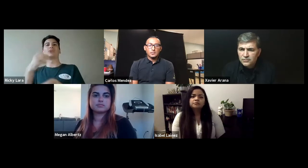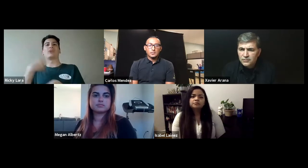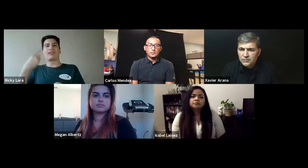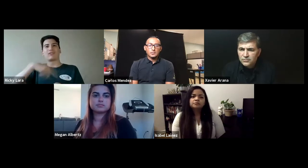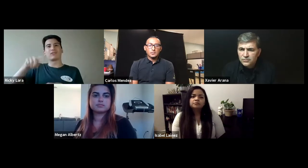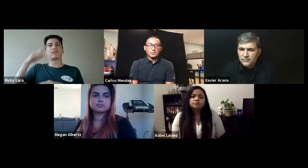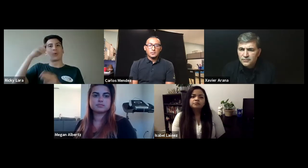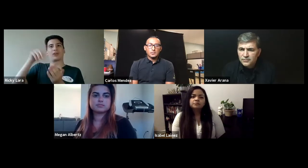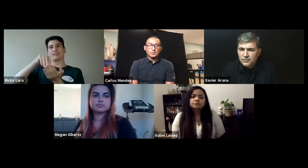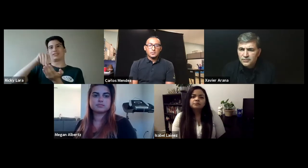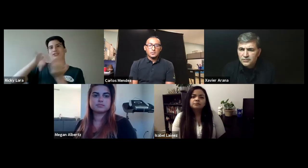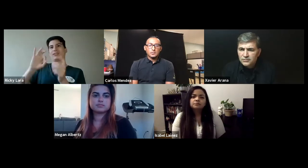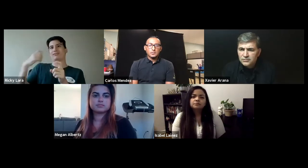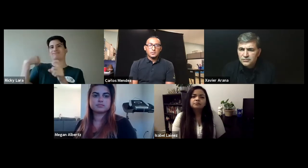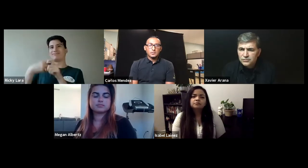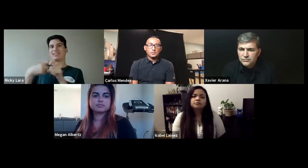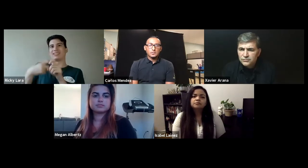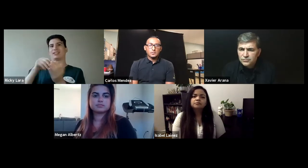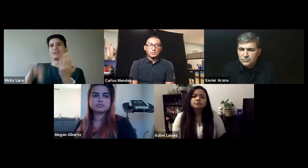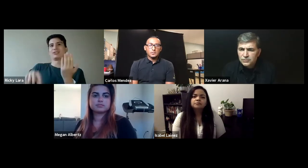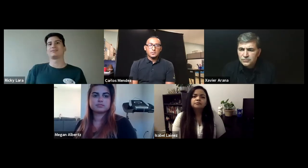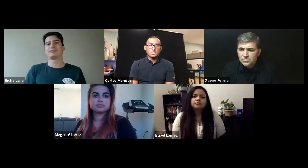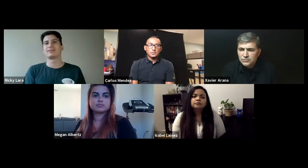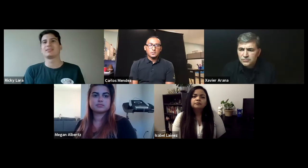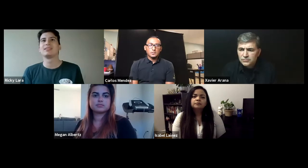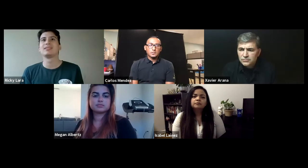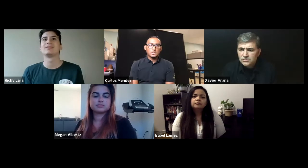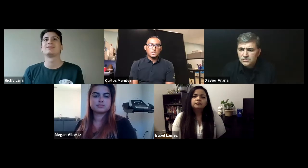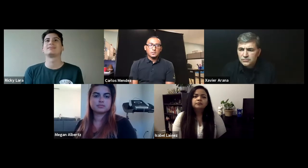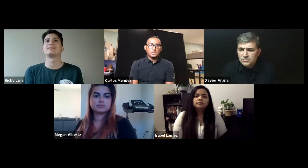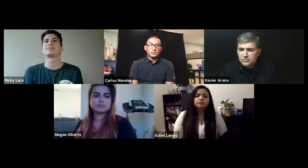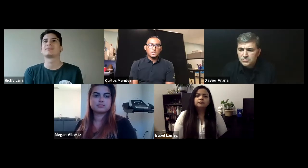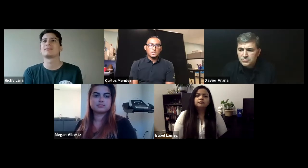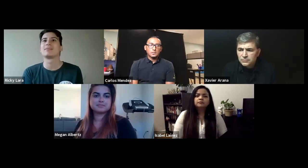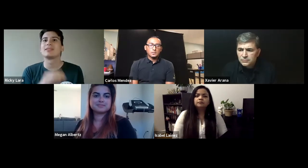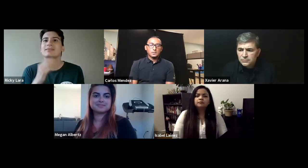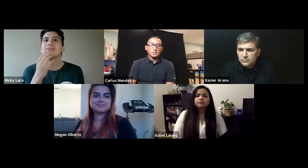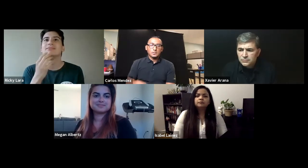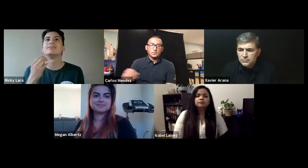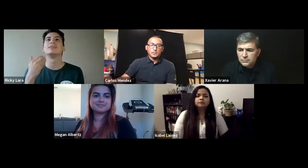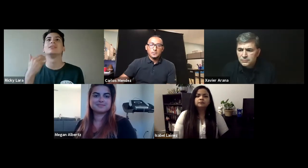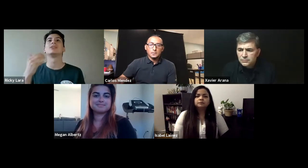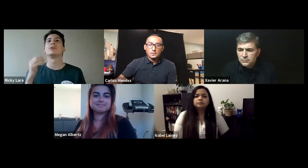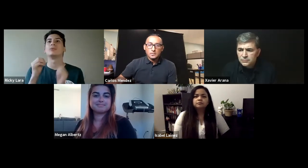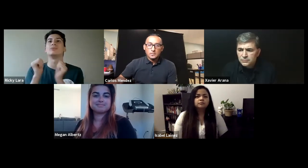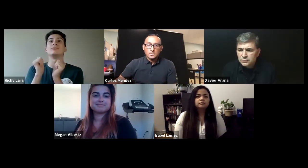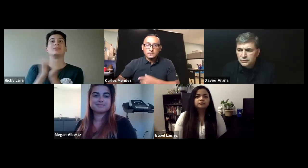So, I was wondering if you had any advice for some of the students that are coming up in the ranks